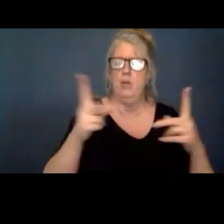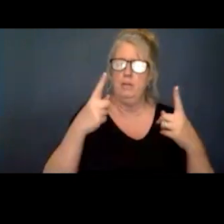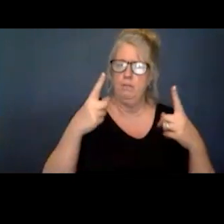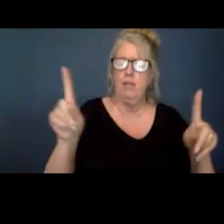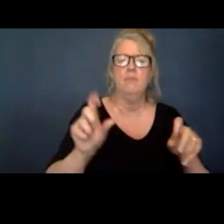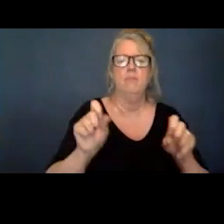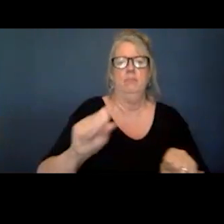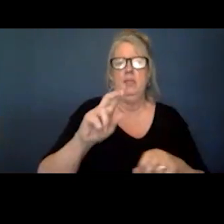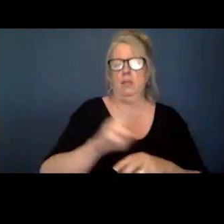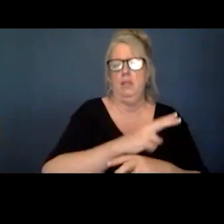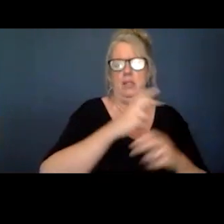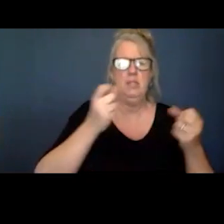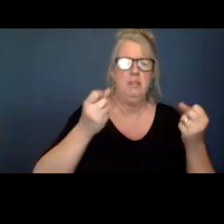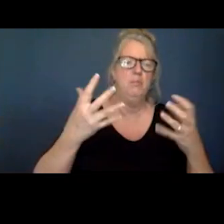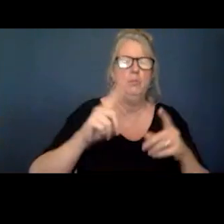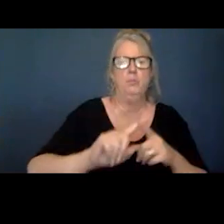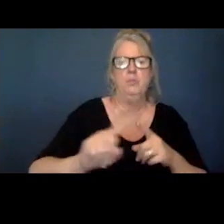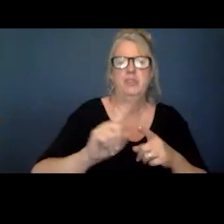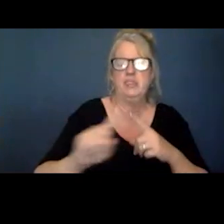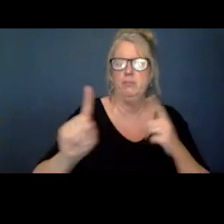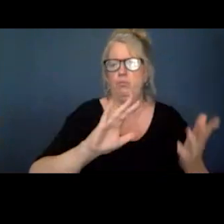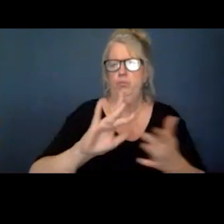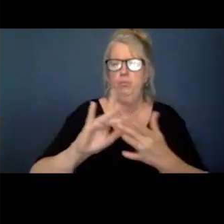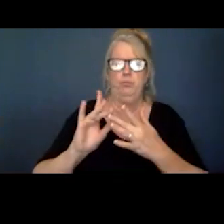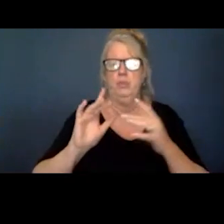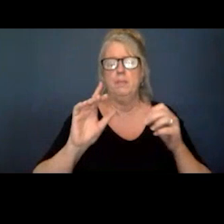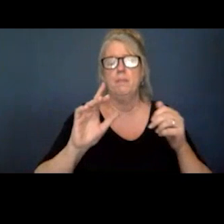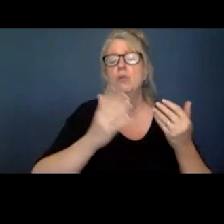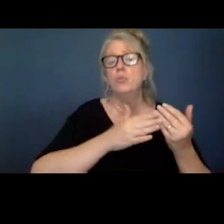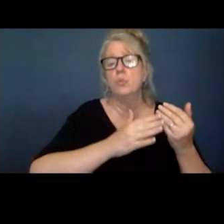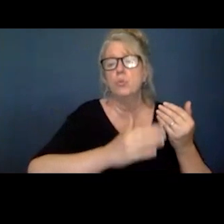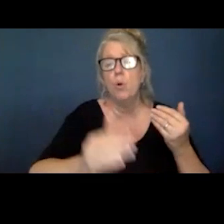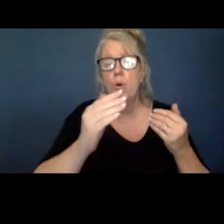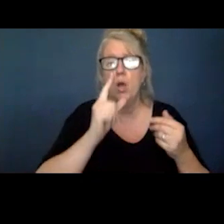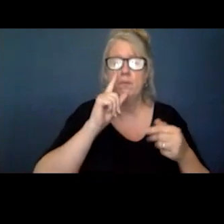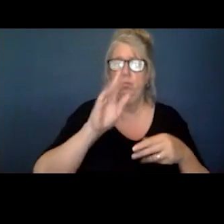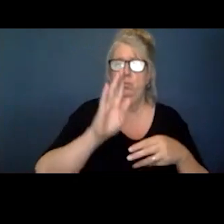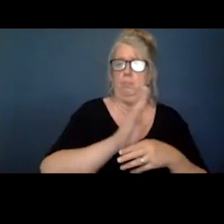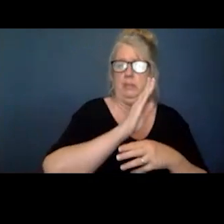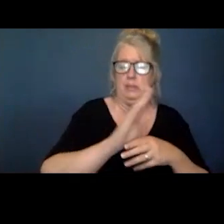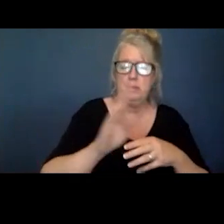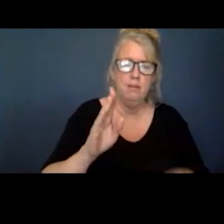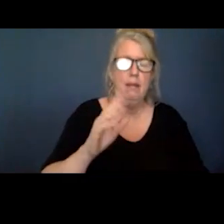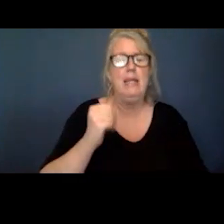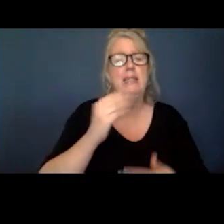in multiple outreach tactics. Moving along to business case, there are some employers who